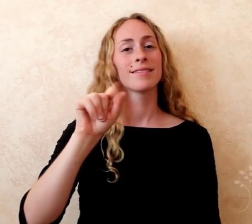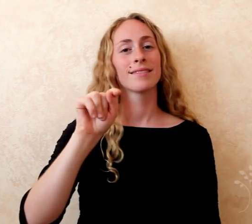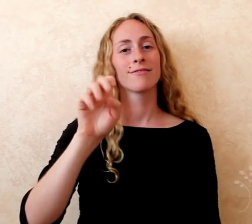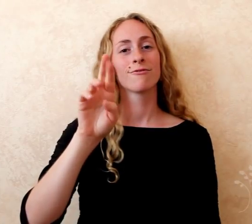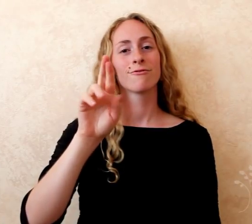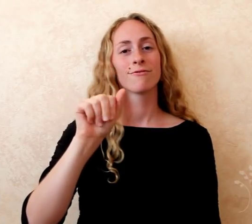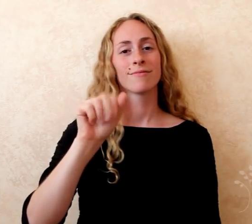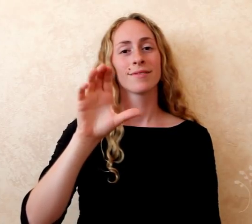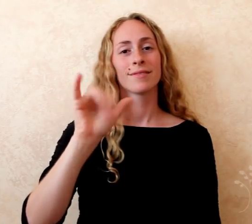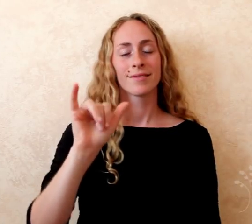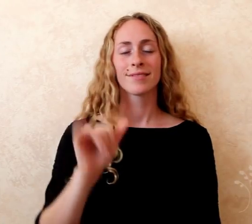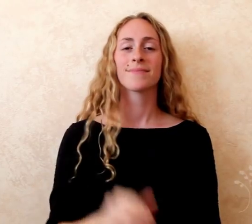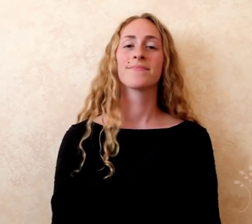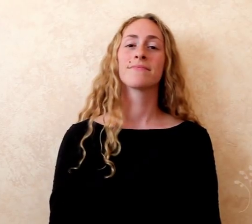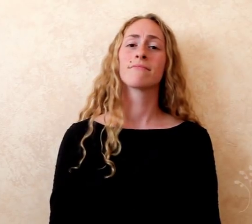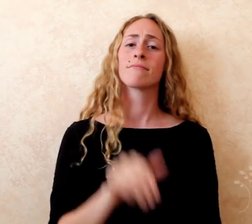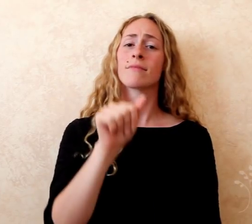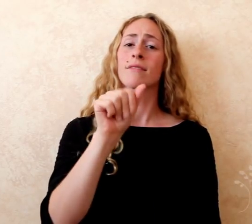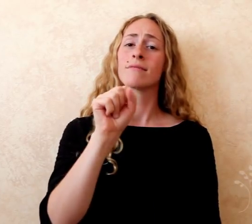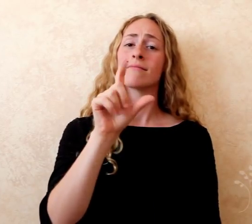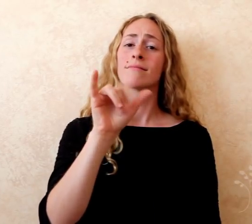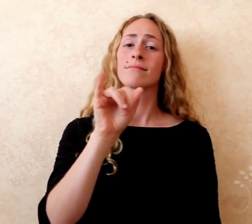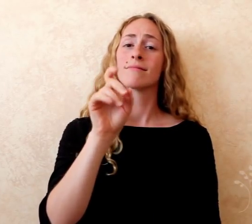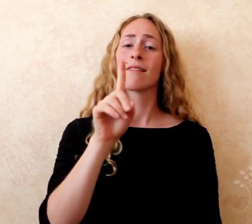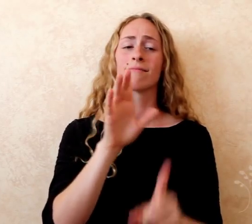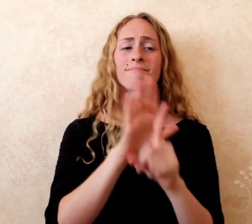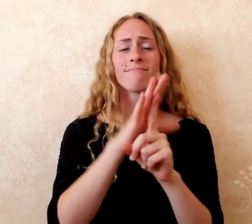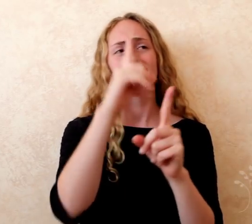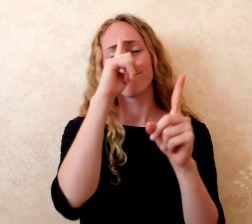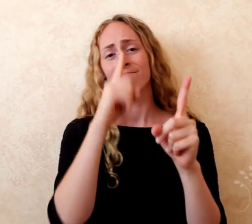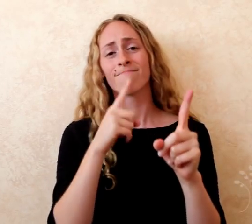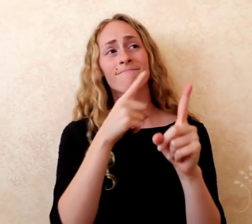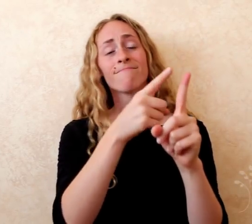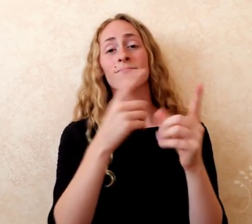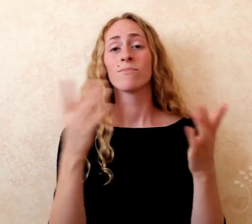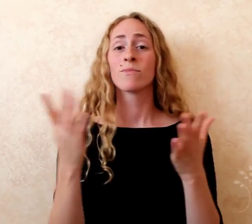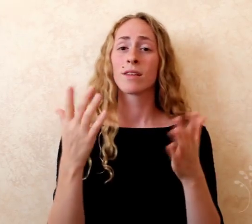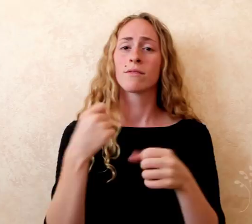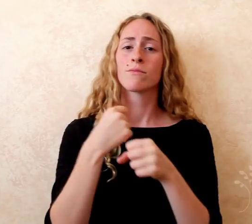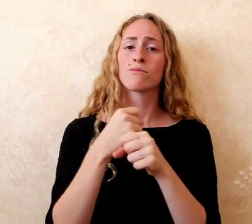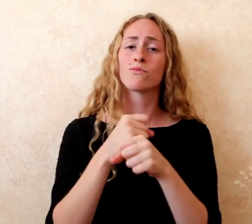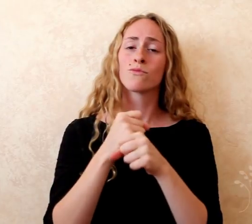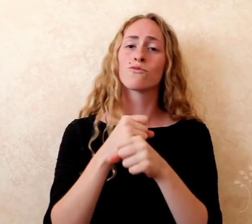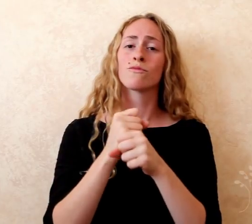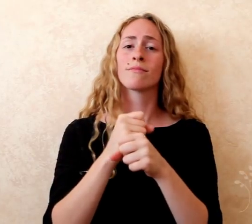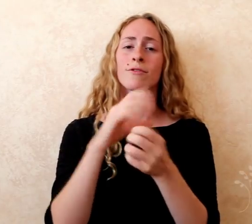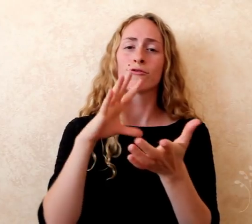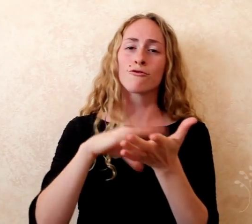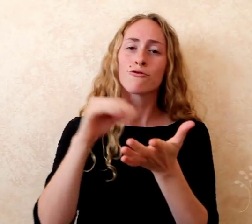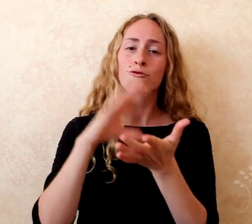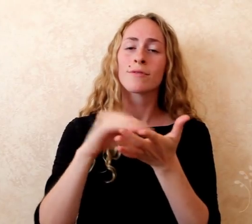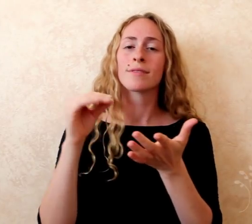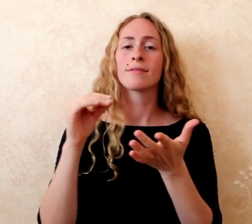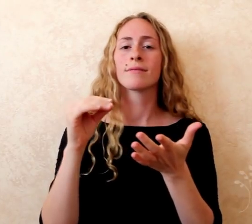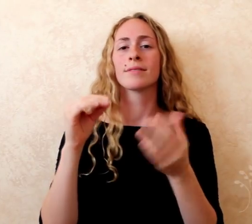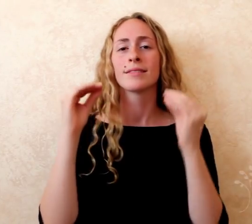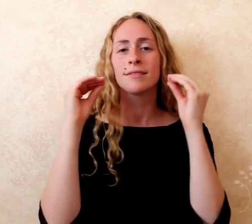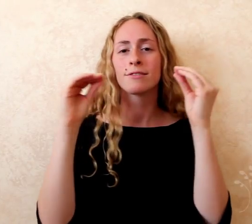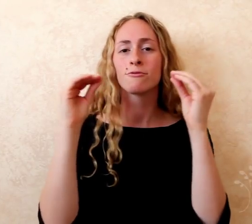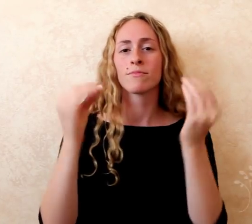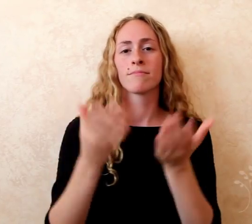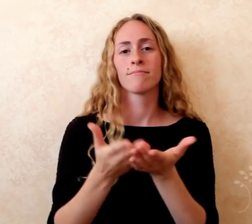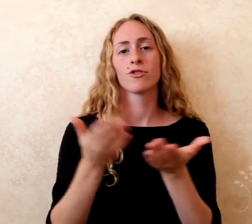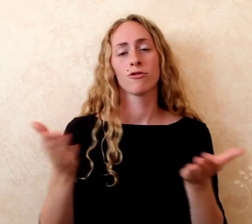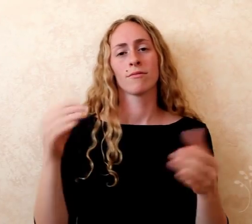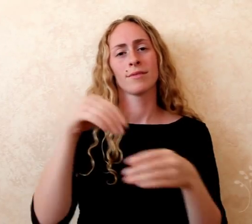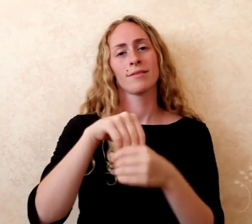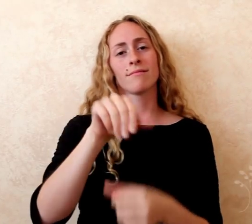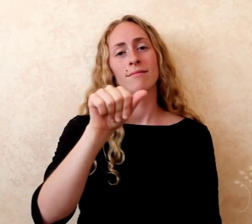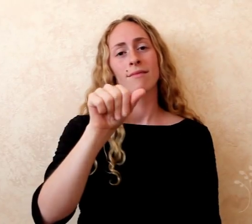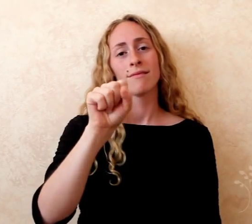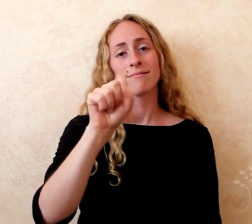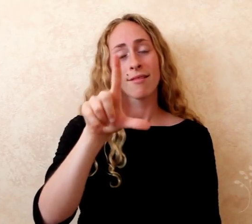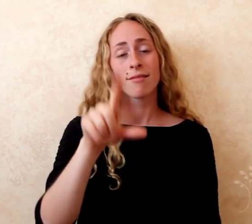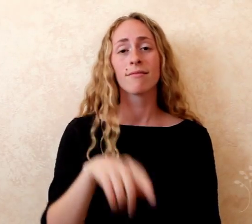and literacy. The main objective is to produce teaching and learning materials in ASL with two focuses: 1.) ASL